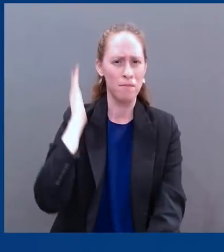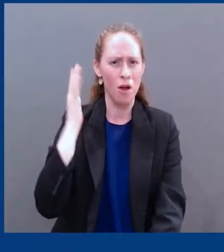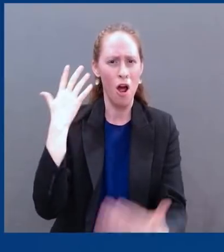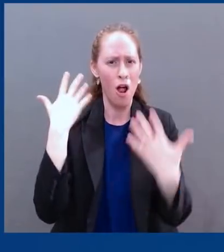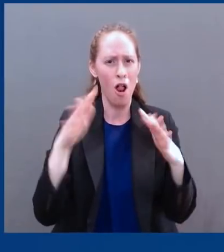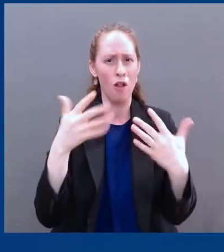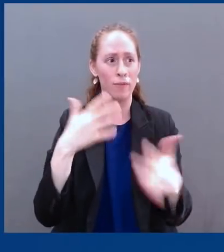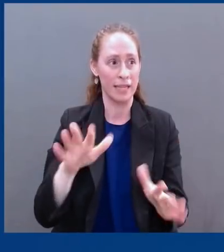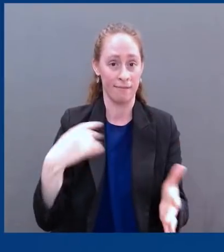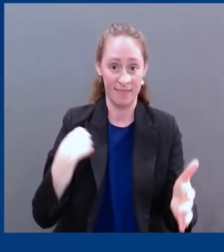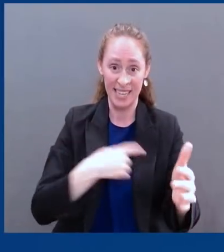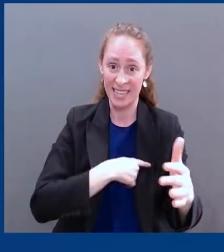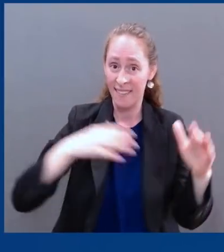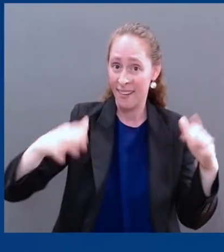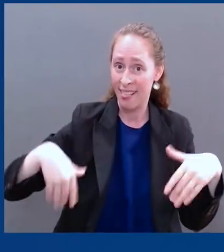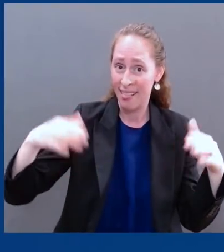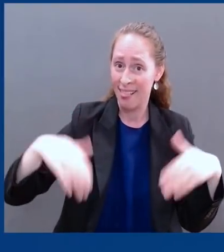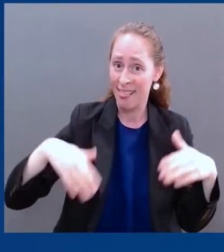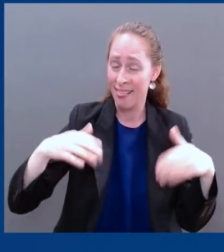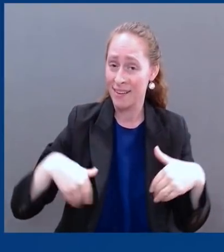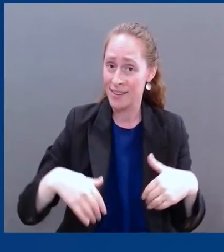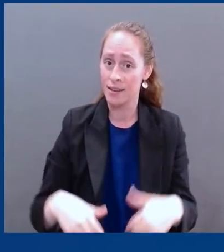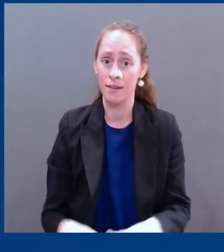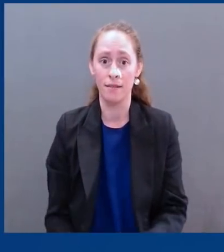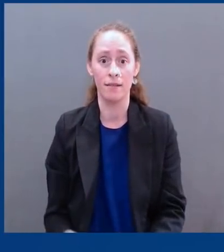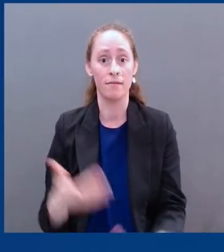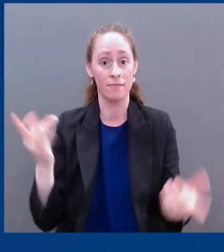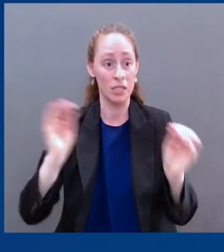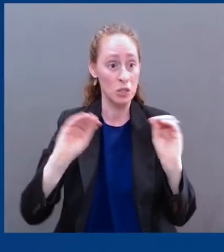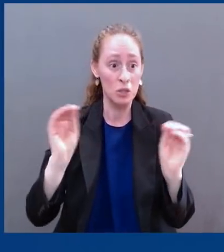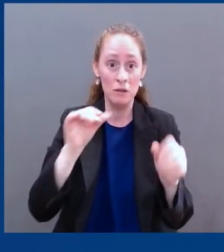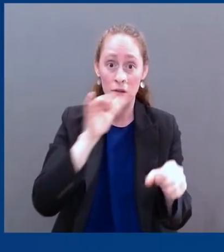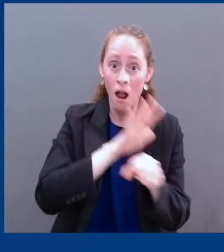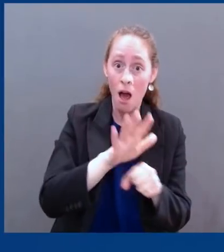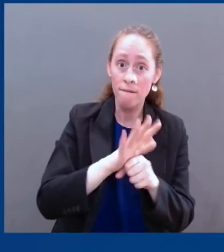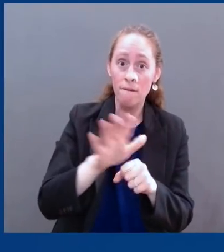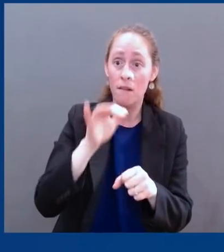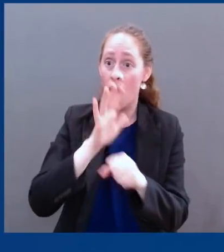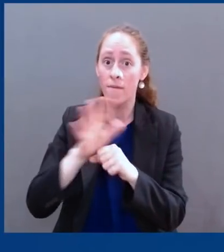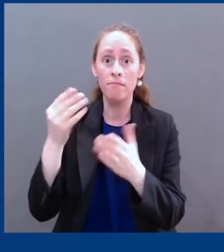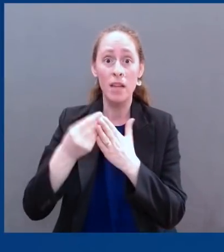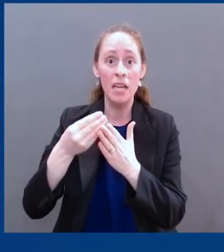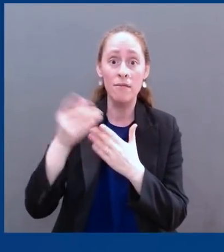Beyond vaccines, without additional funding, we can't sustain the domestic testing manufacturing capacity